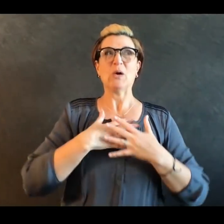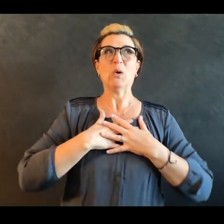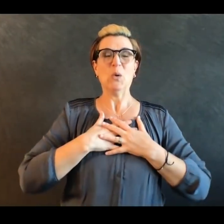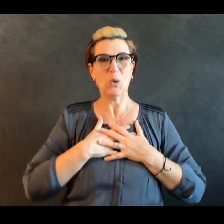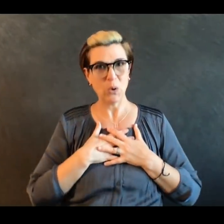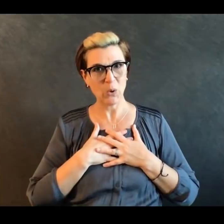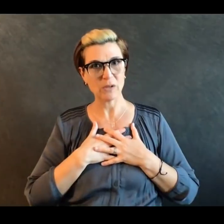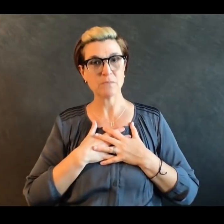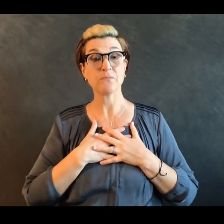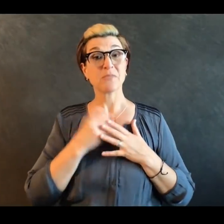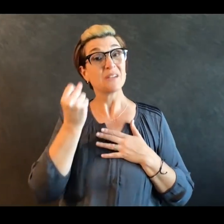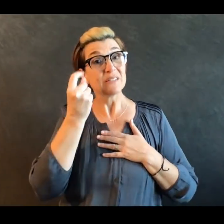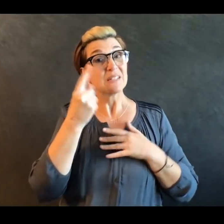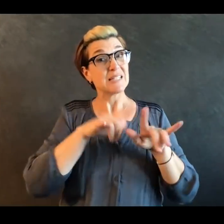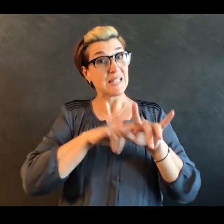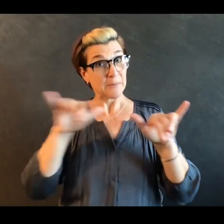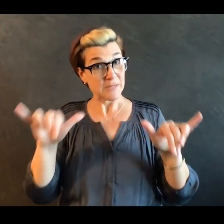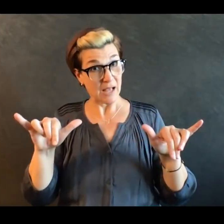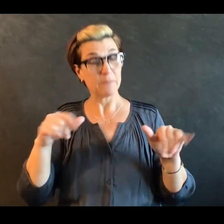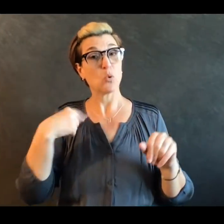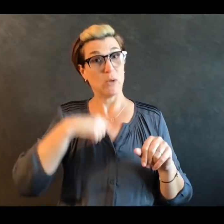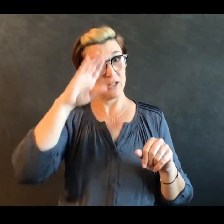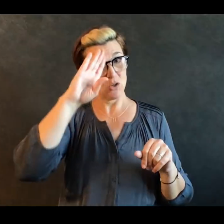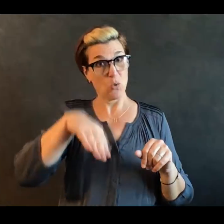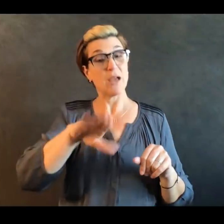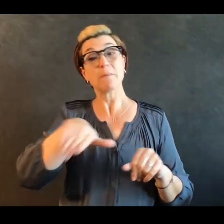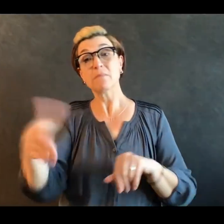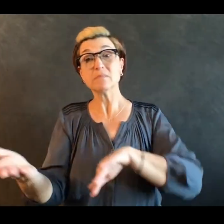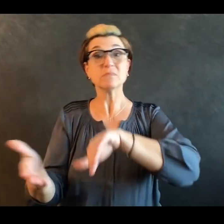we know that mortality and the fatalities that we're facing across the